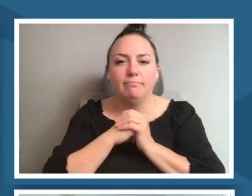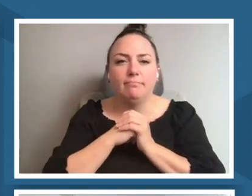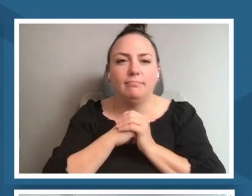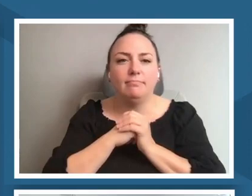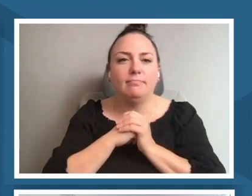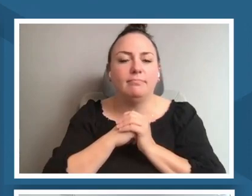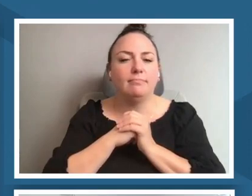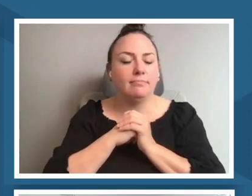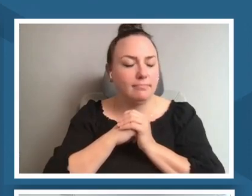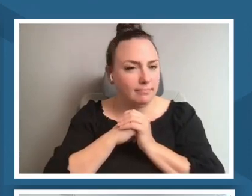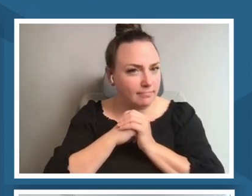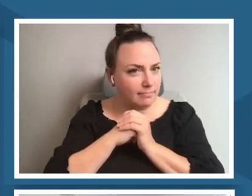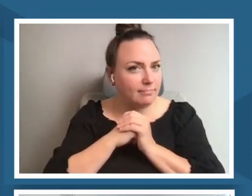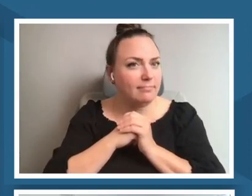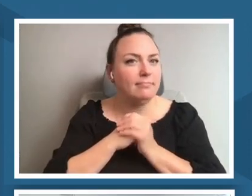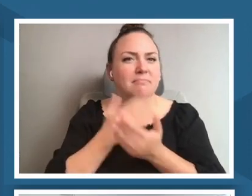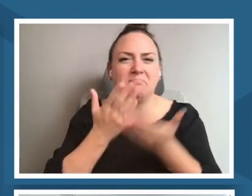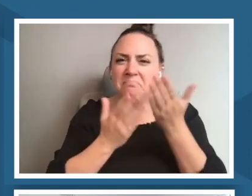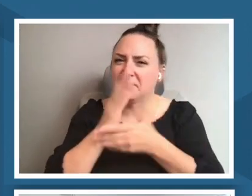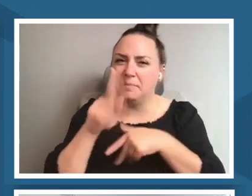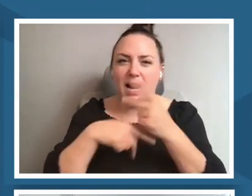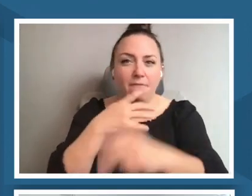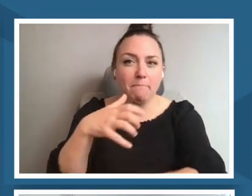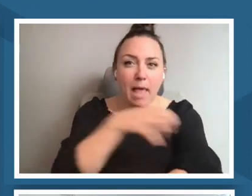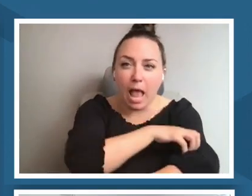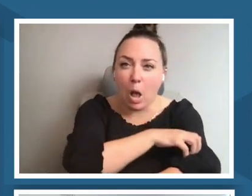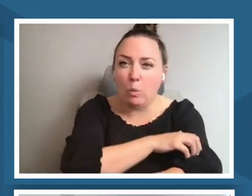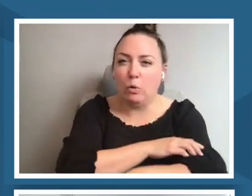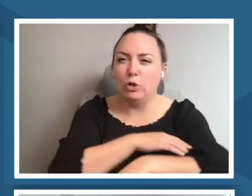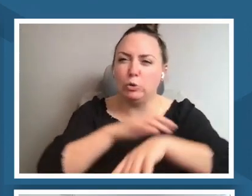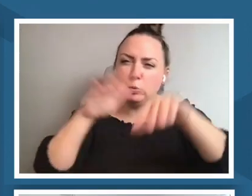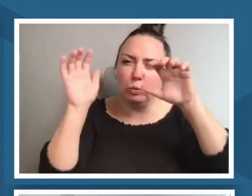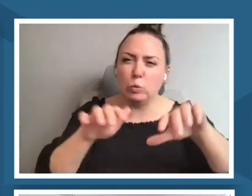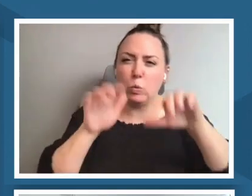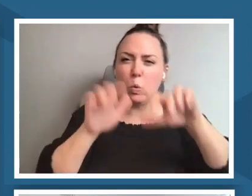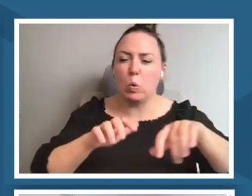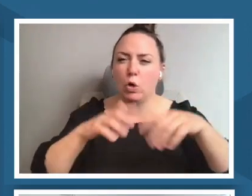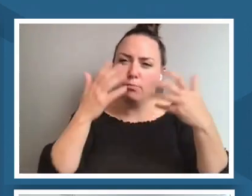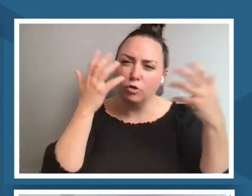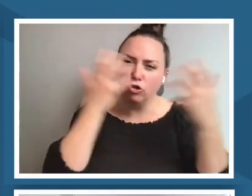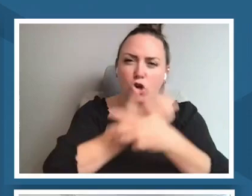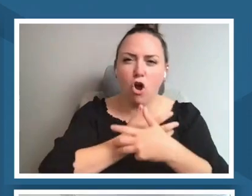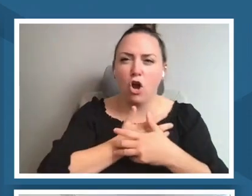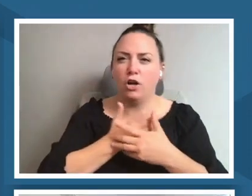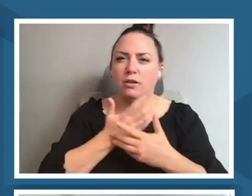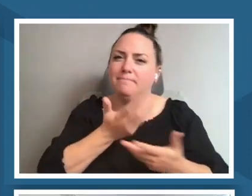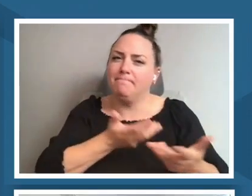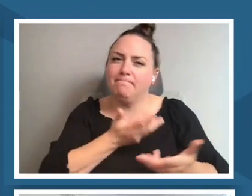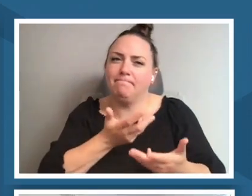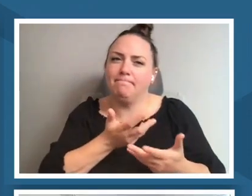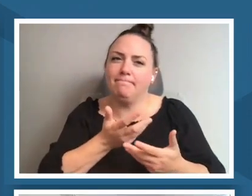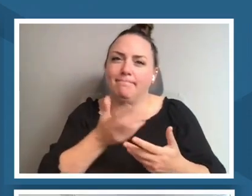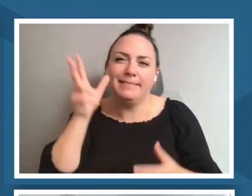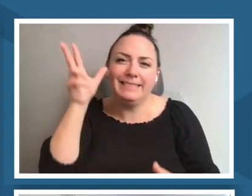some sort of power or storm or the darkness itself